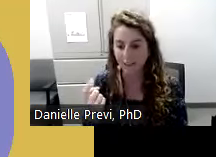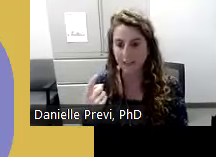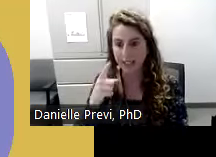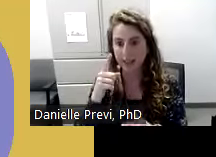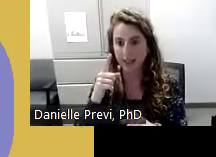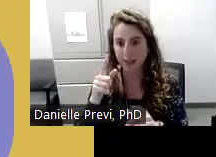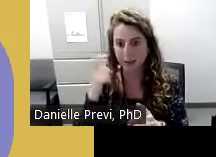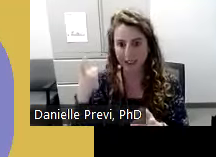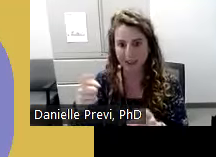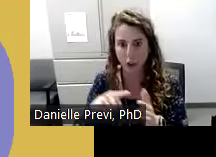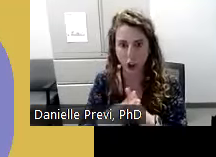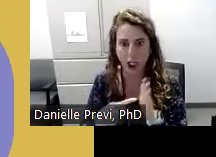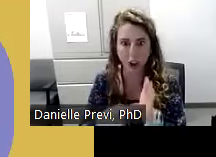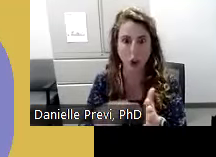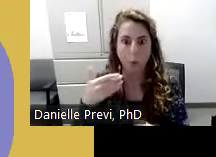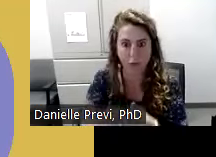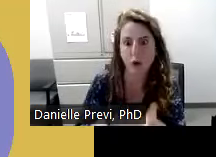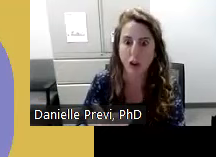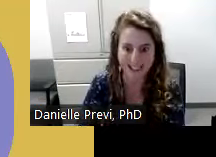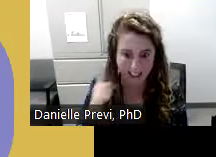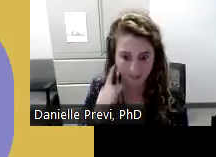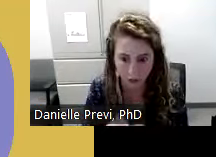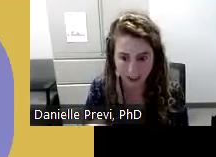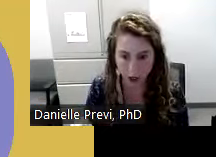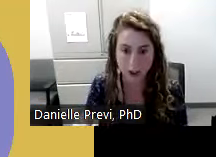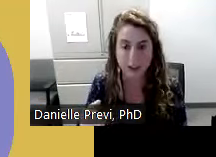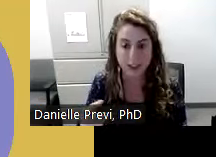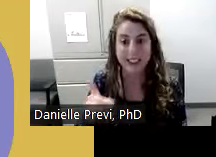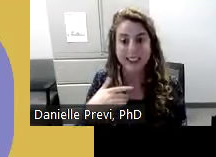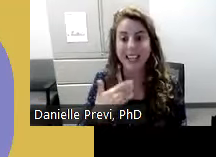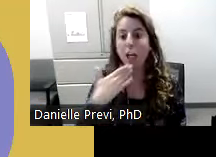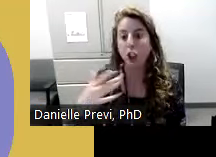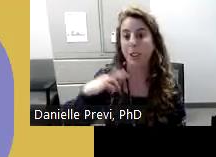They come in at maybe 10- or 11-years-old because they're starting to show that progressive hearing